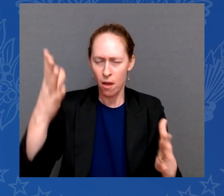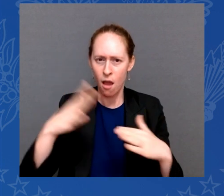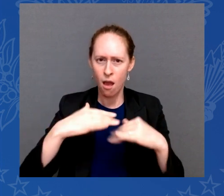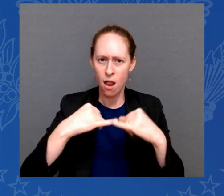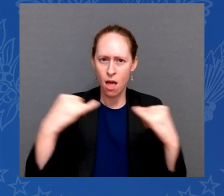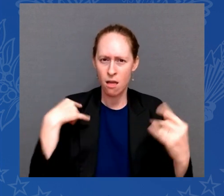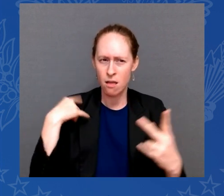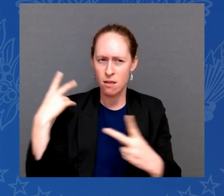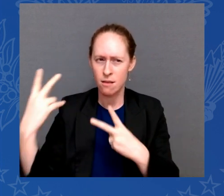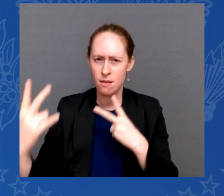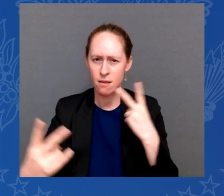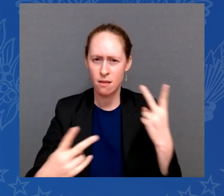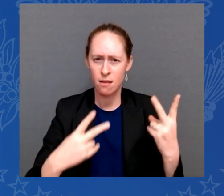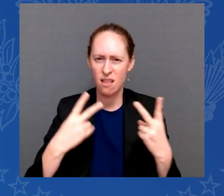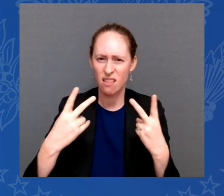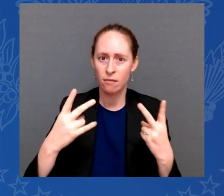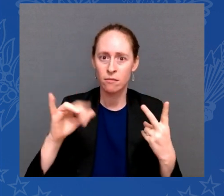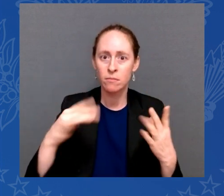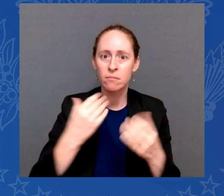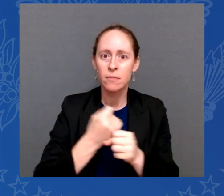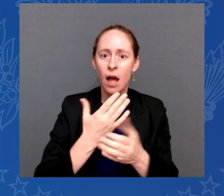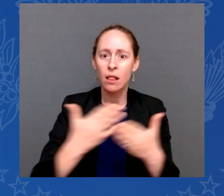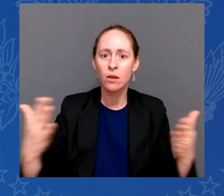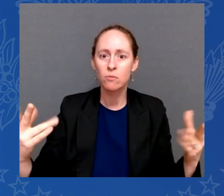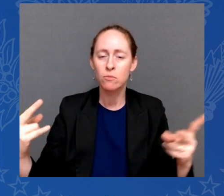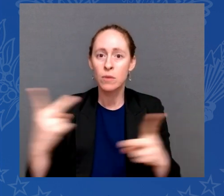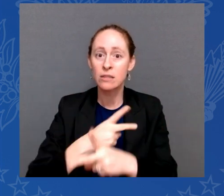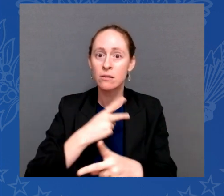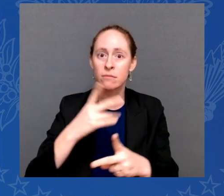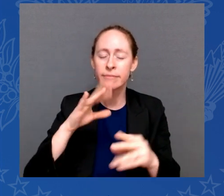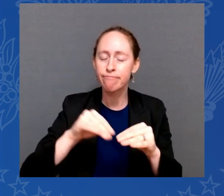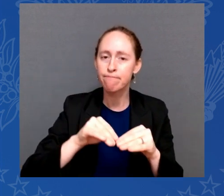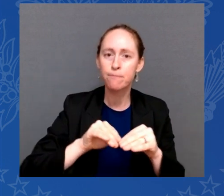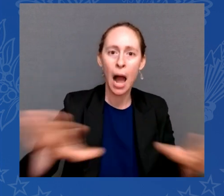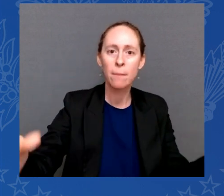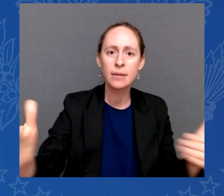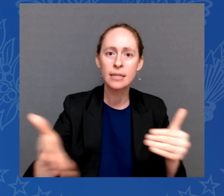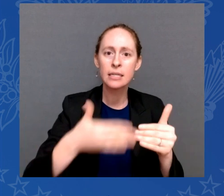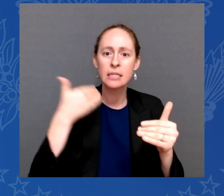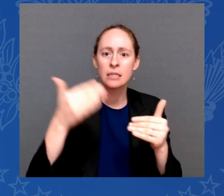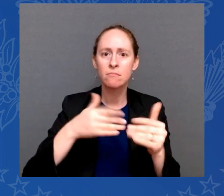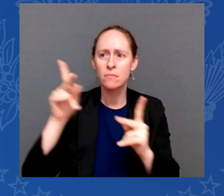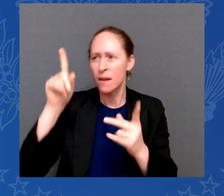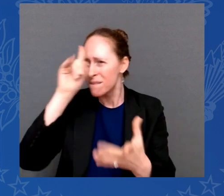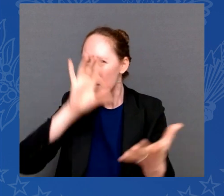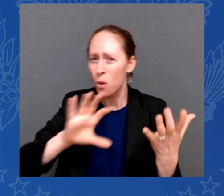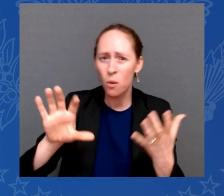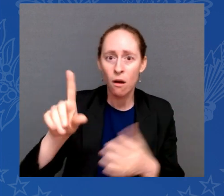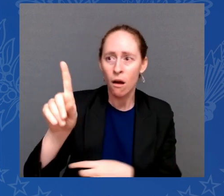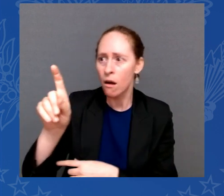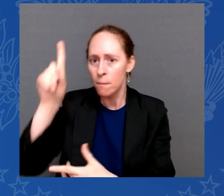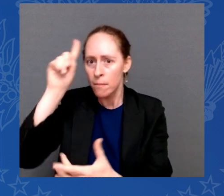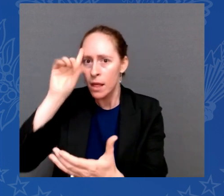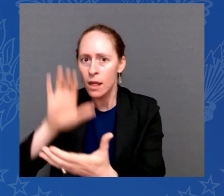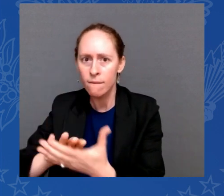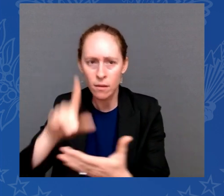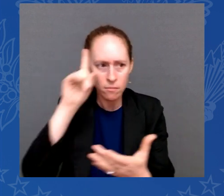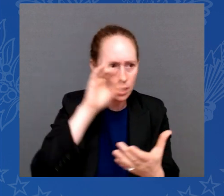and what is the law. So these are some of the topics that we will be discussing. But, again, all convened with an understanding